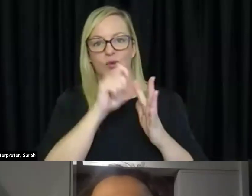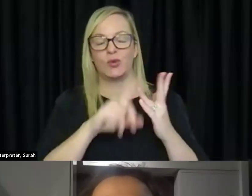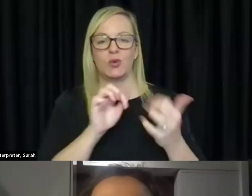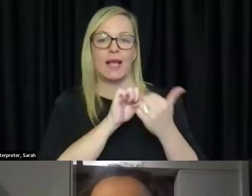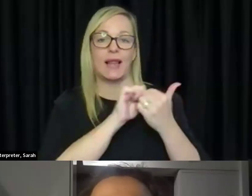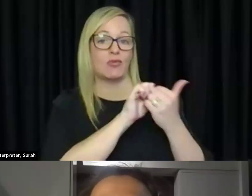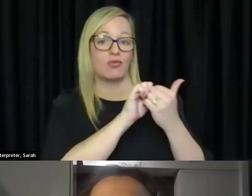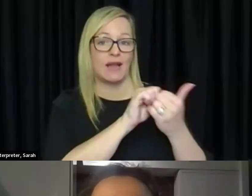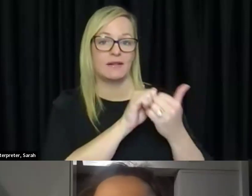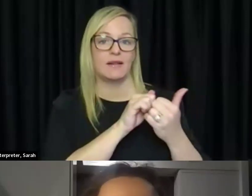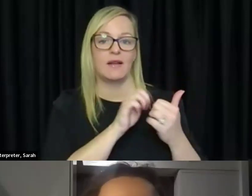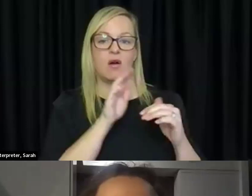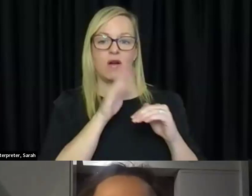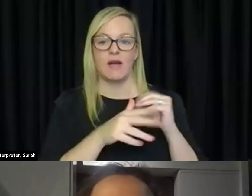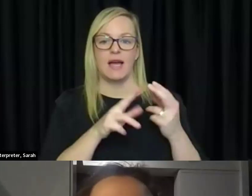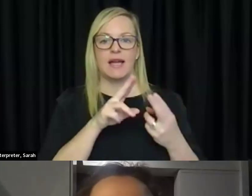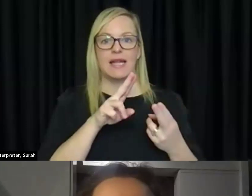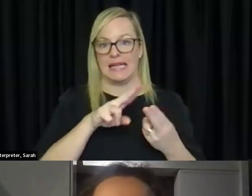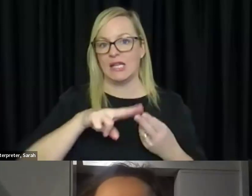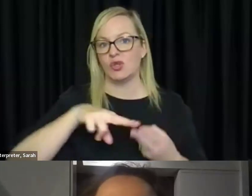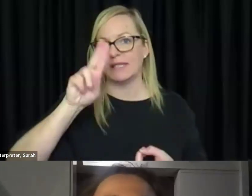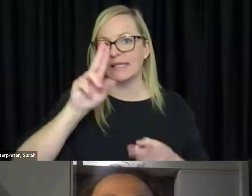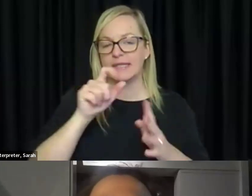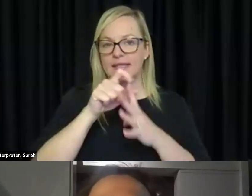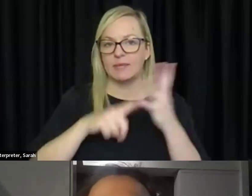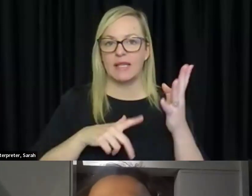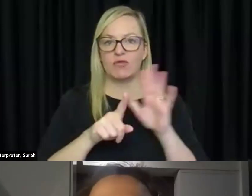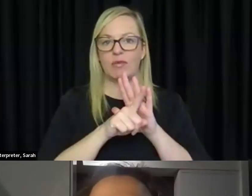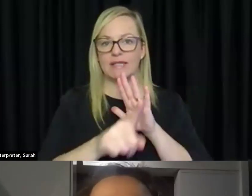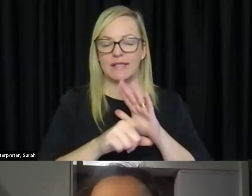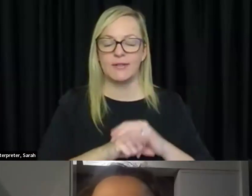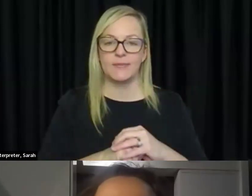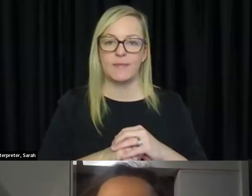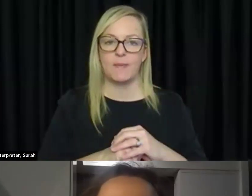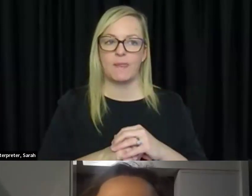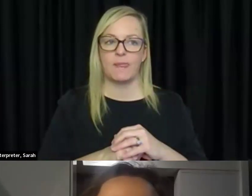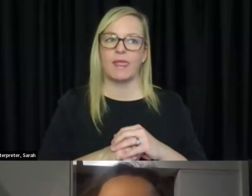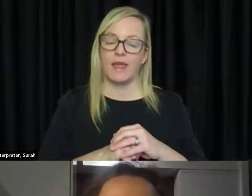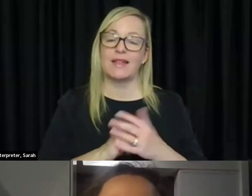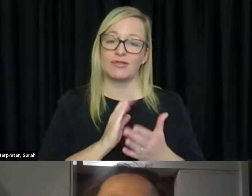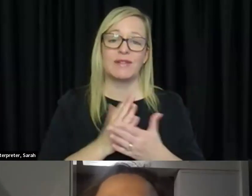terms of increasing disability representation that is a really big question and I am going to kind of